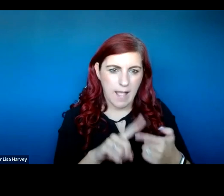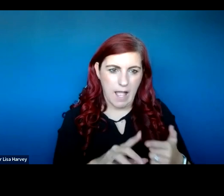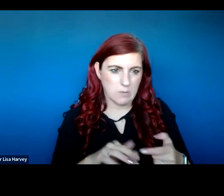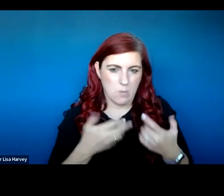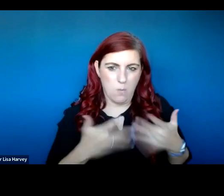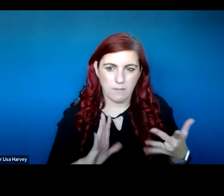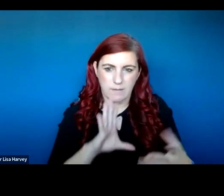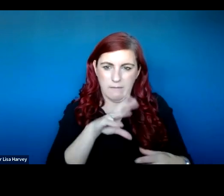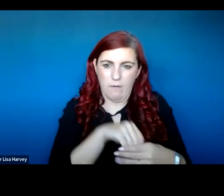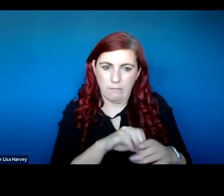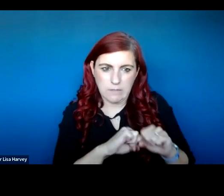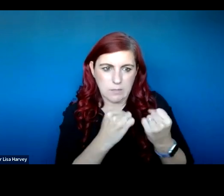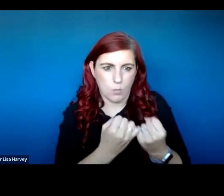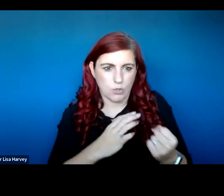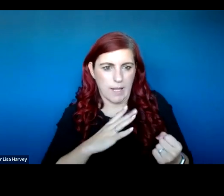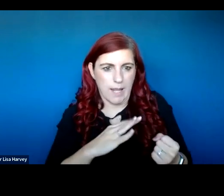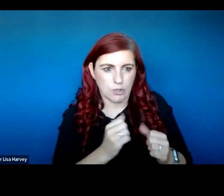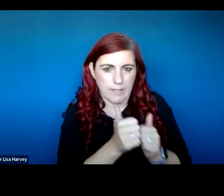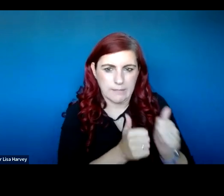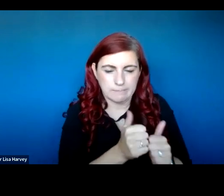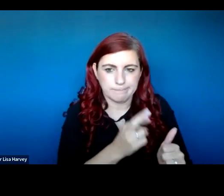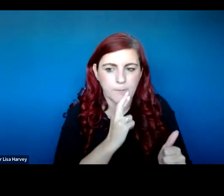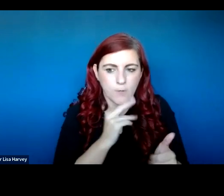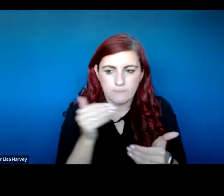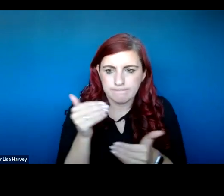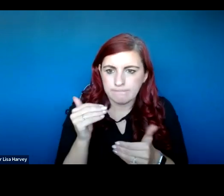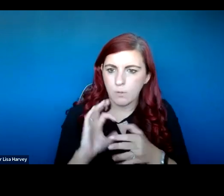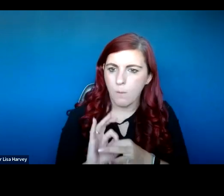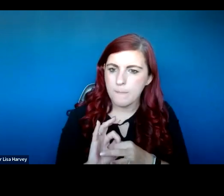social and leisure activities, I'd rather hide at home".